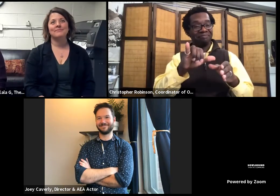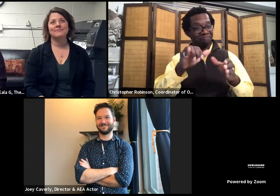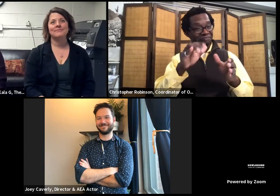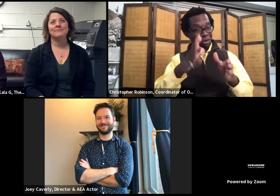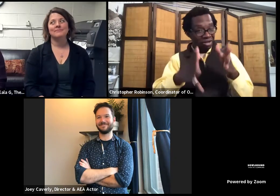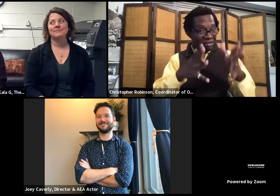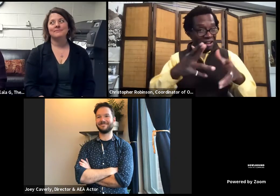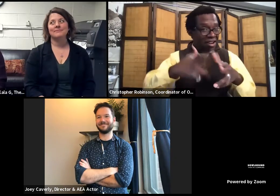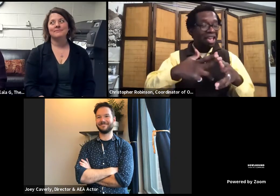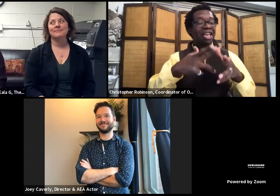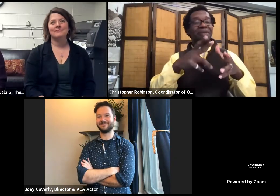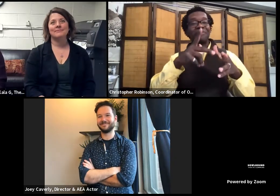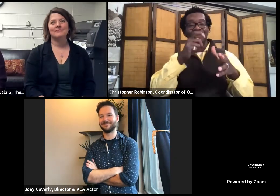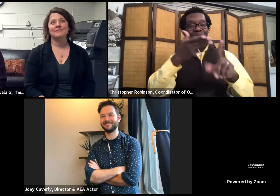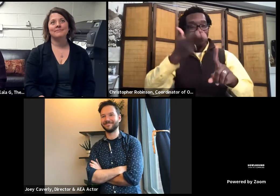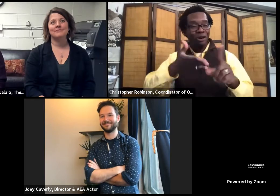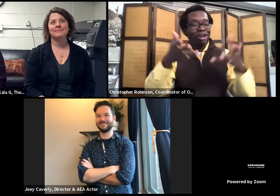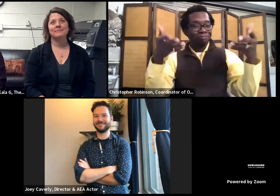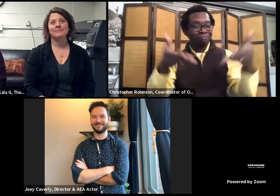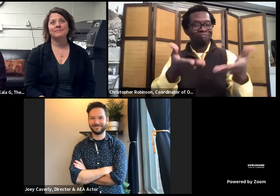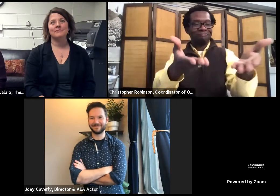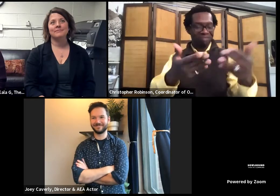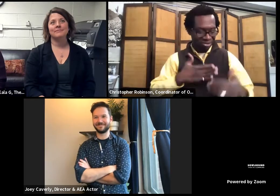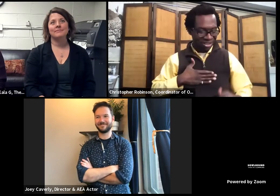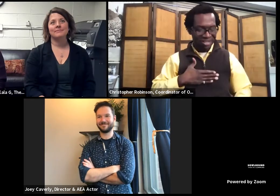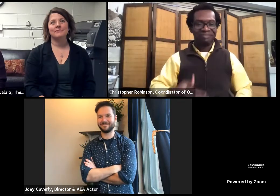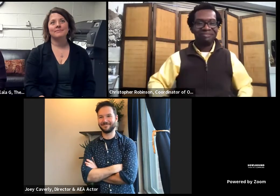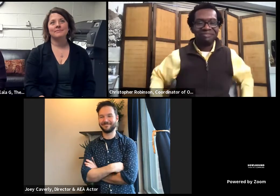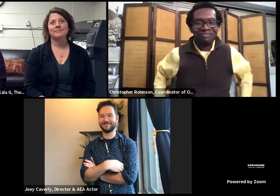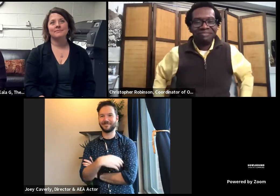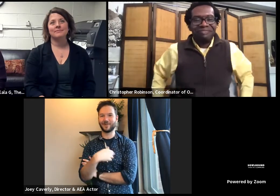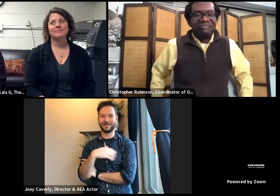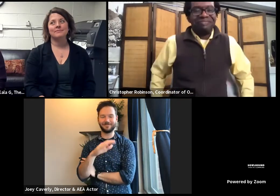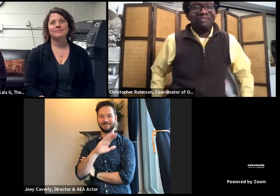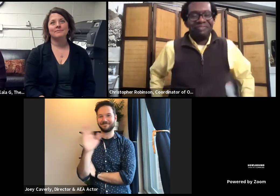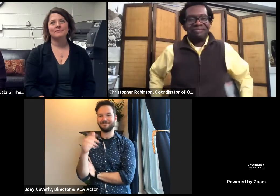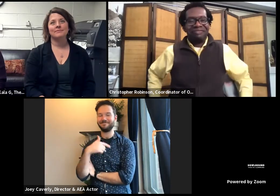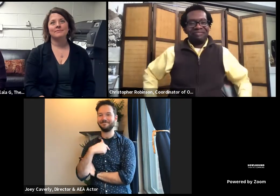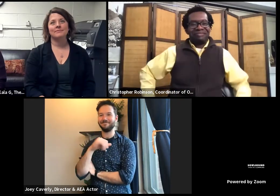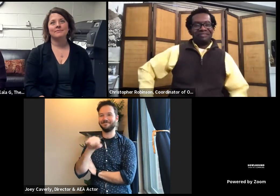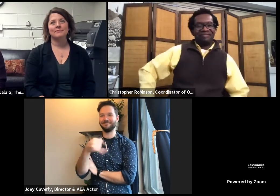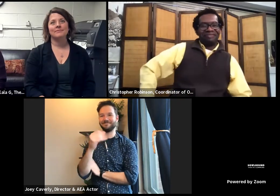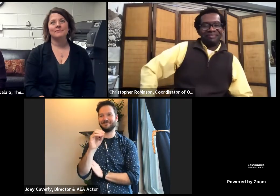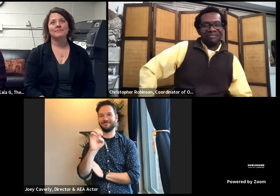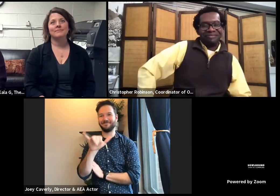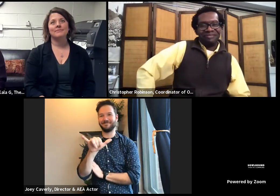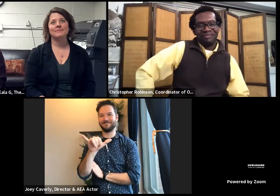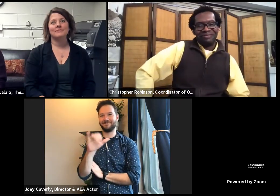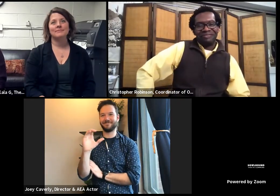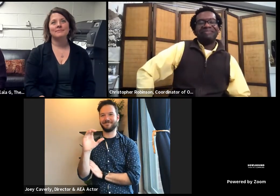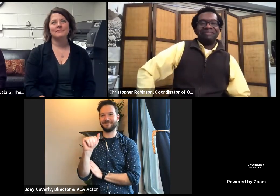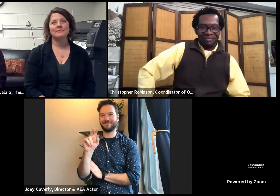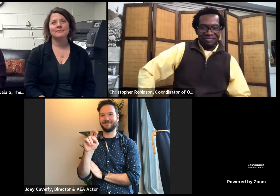And, Joey, mind introducing yourself, and your sign name, and all that. Hi, everyone.